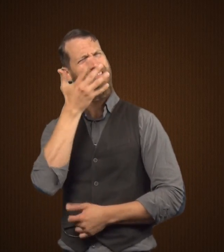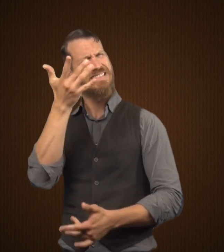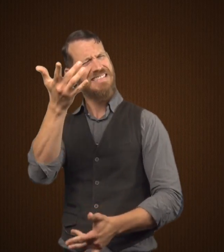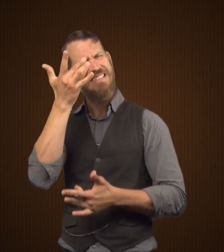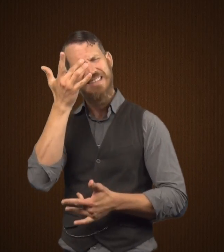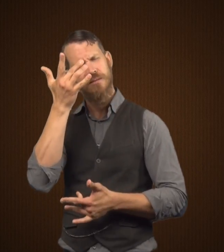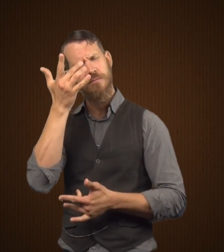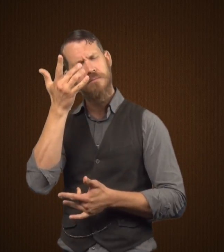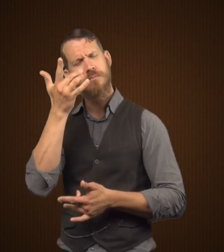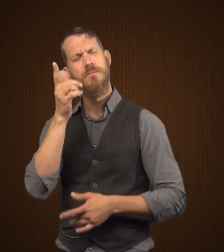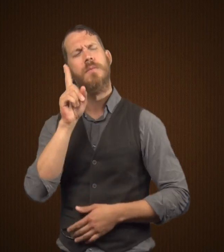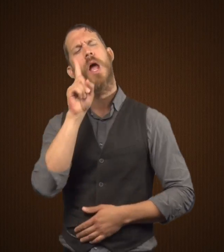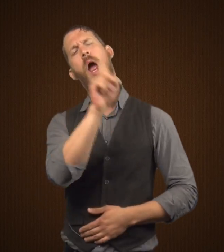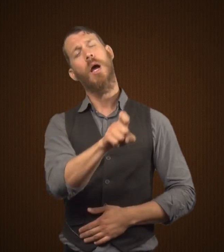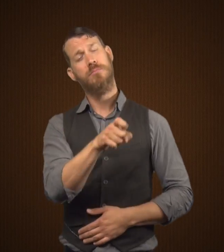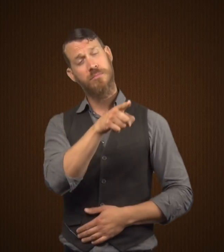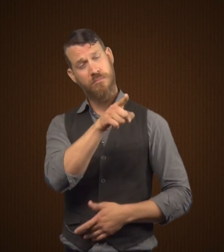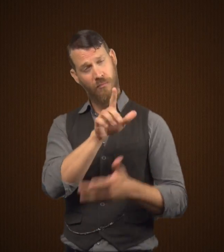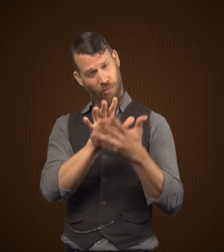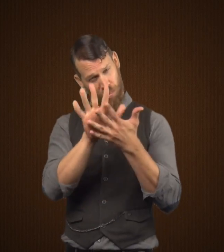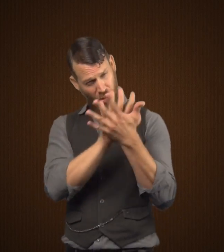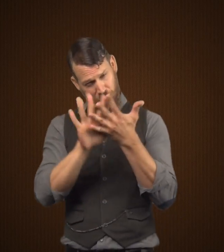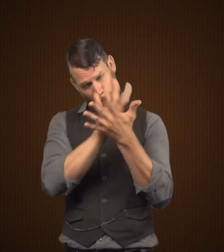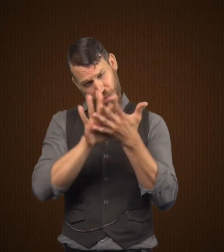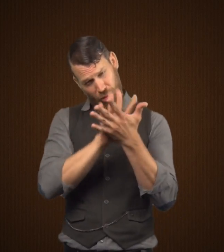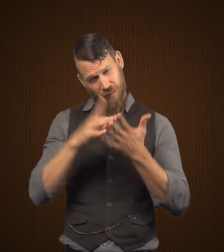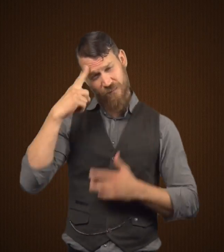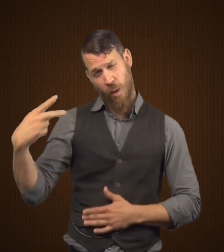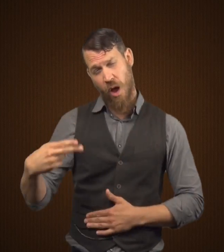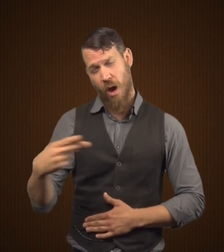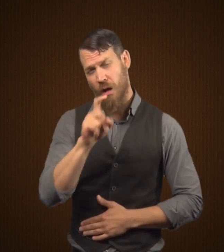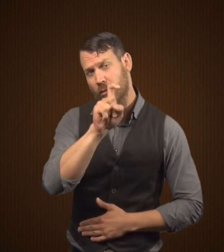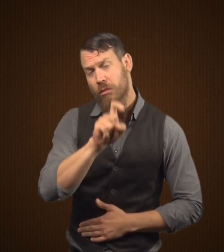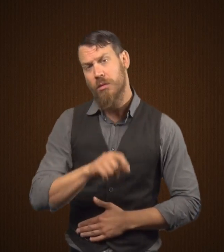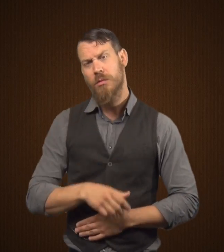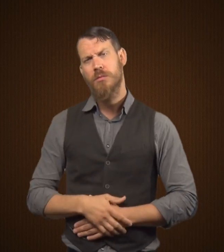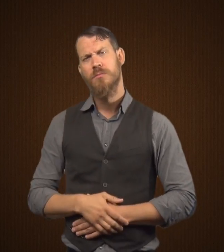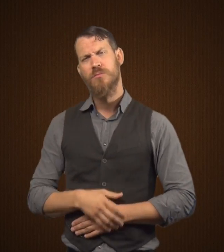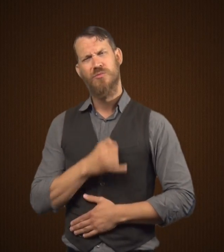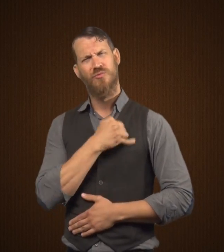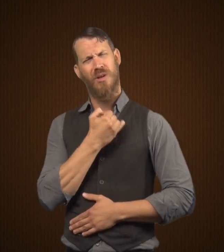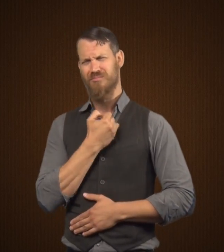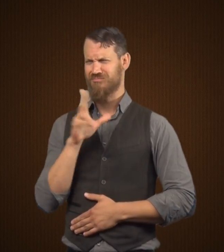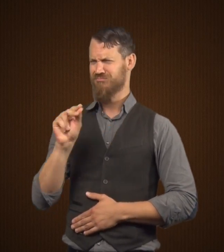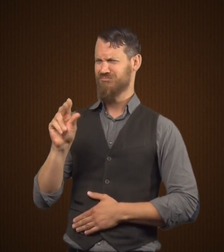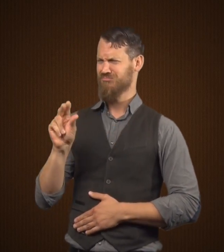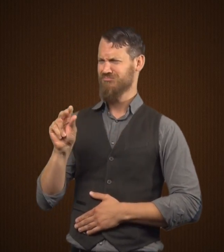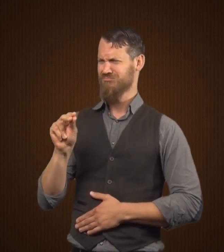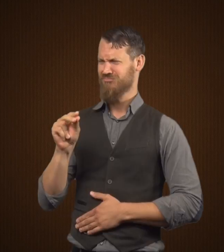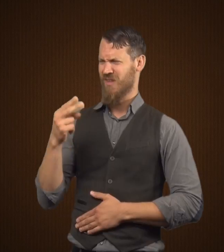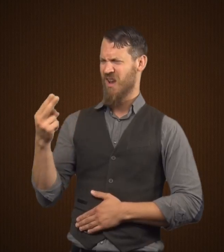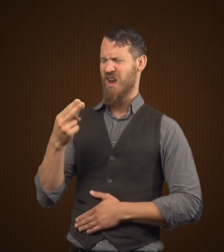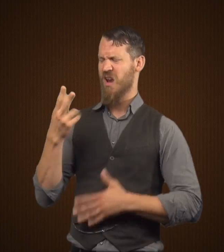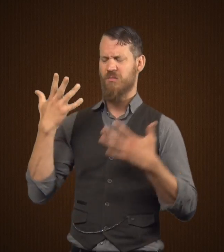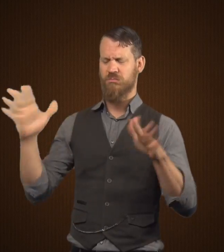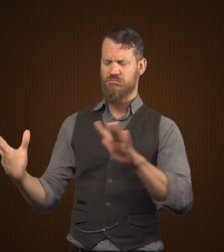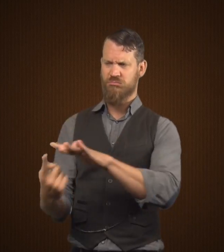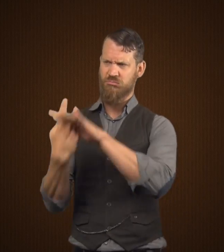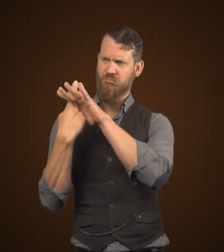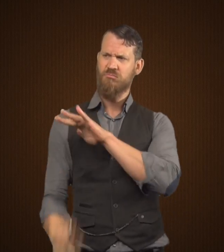Now Mr. Utterson notices that Doctor Jekyll looks particularly sick and he asks him directly, "Are you covering up for Mr. Hyde?" Doctor Jekyll says, "No."